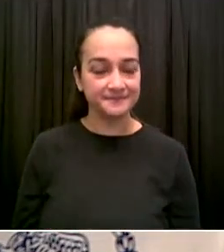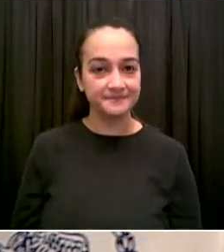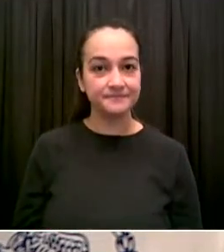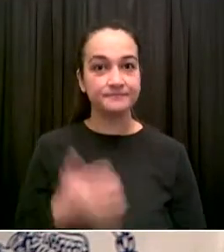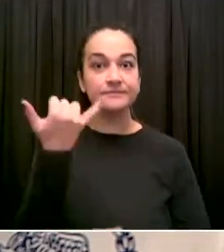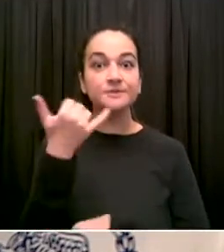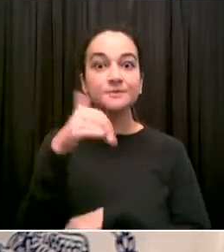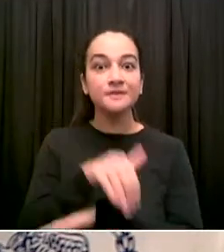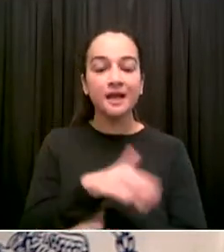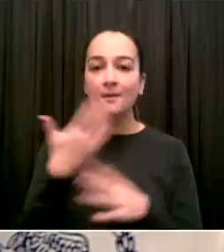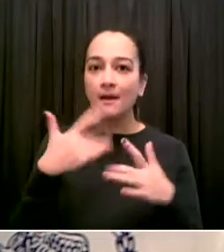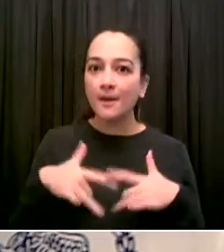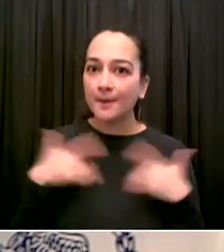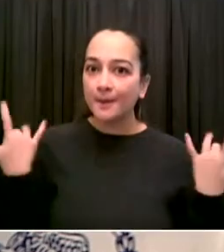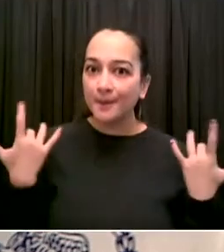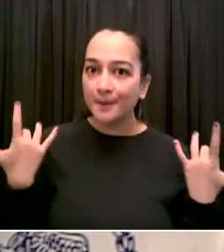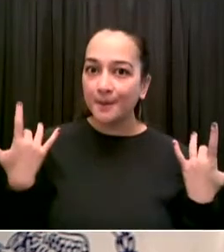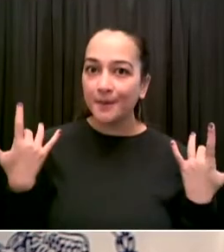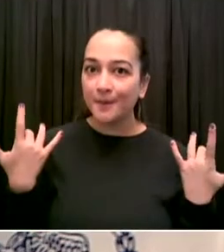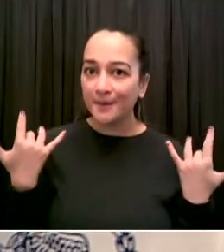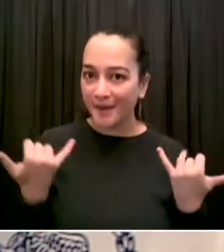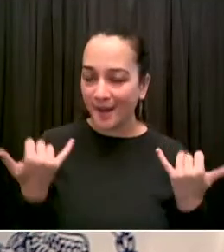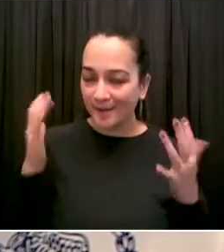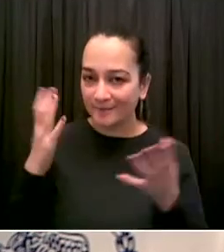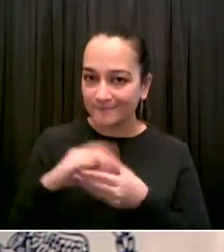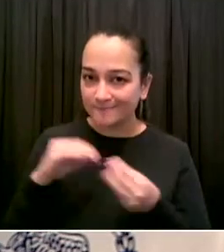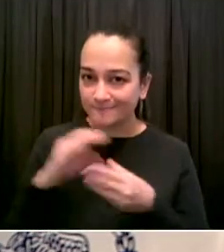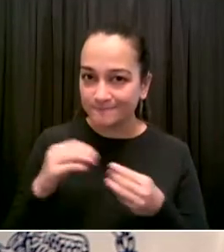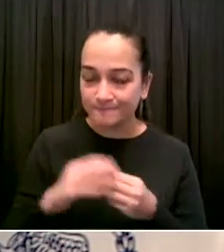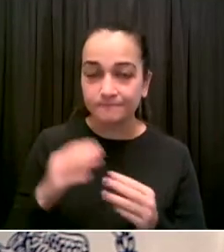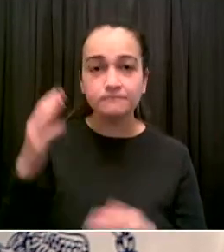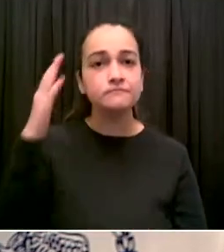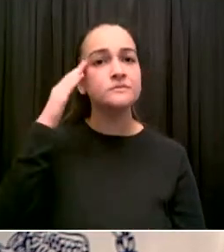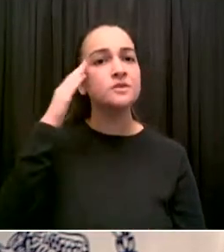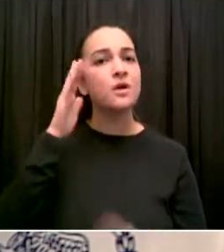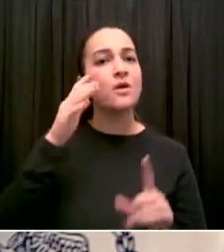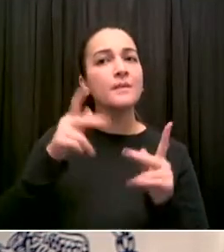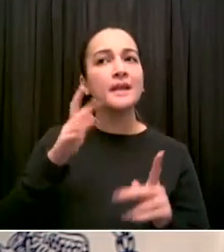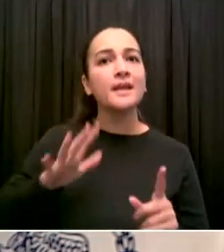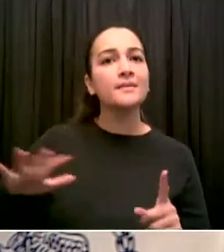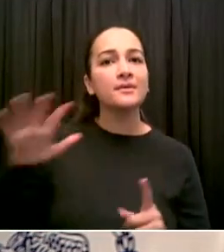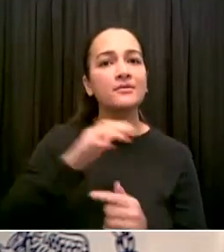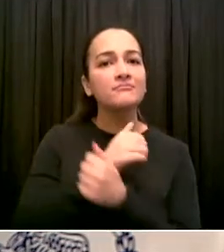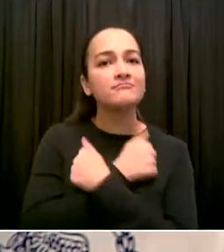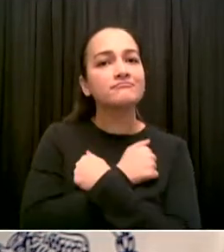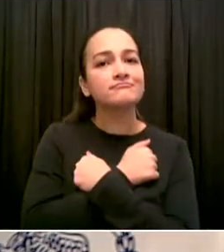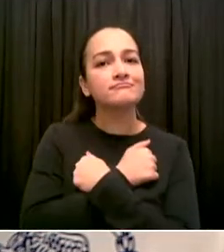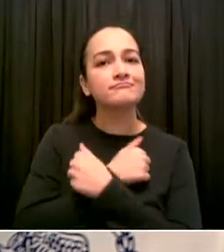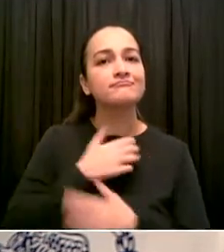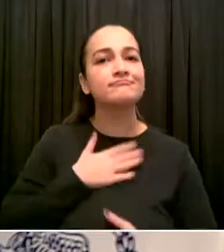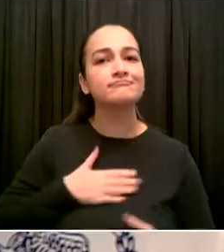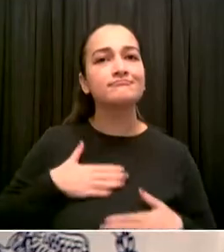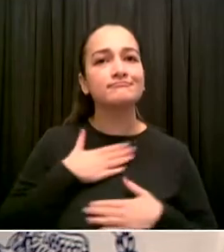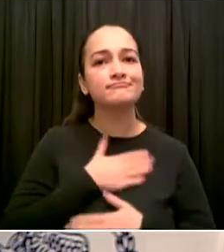VERY IMPORTANT NIGHT.